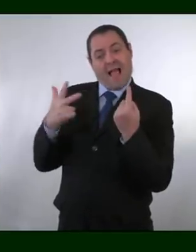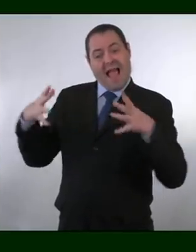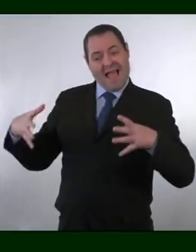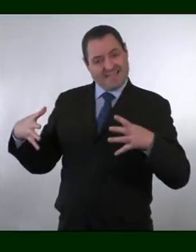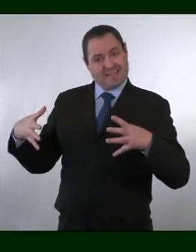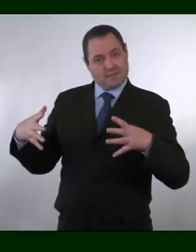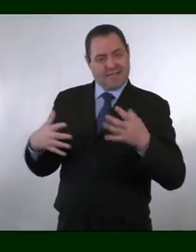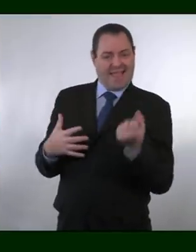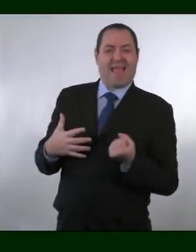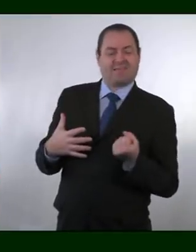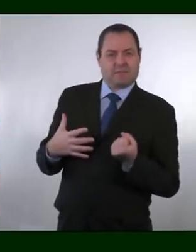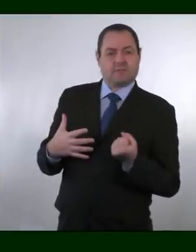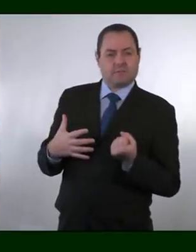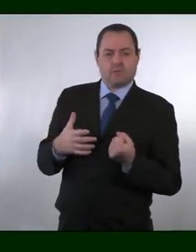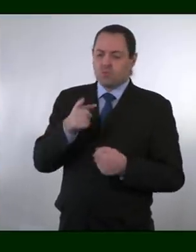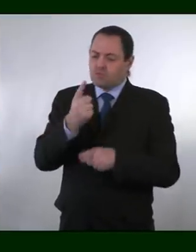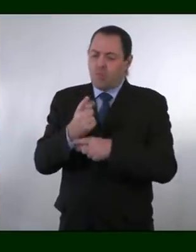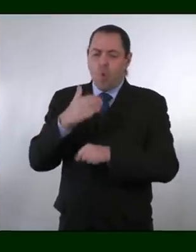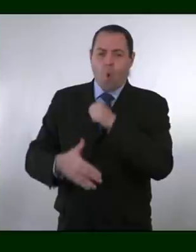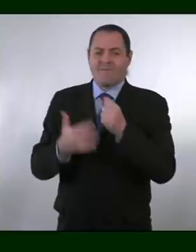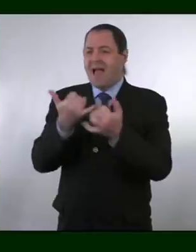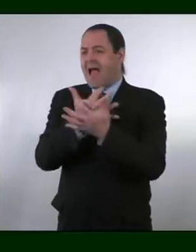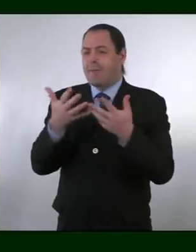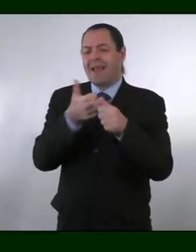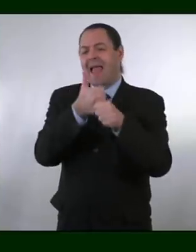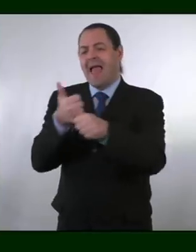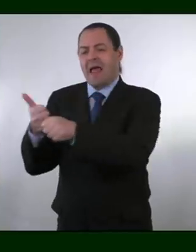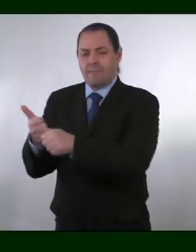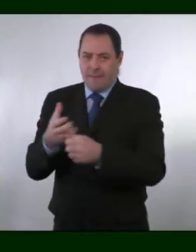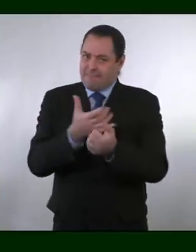the number of people he is helping but ignores the huge numbers falling through the gap.